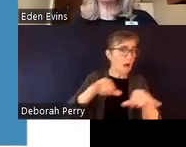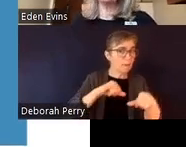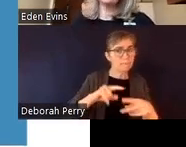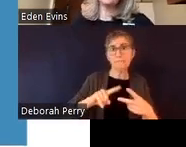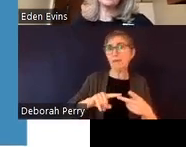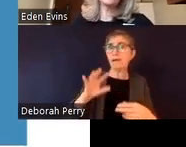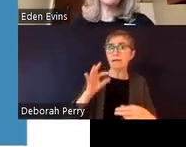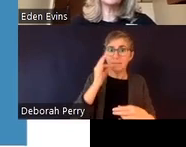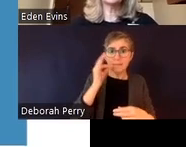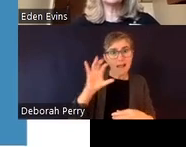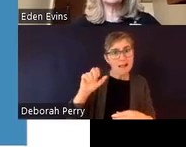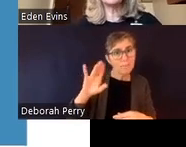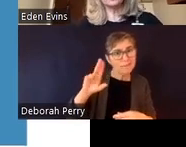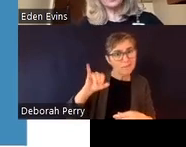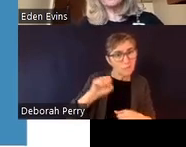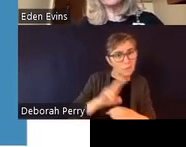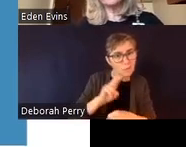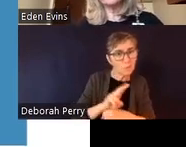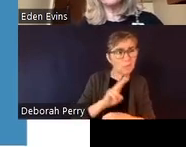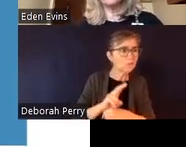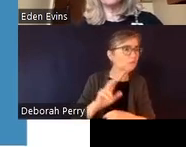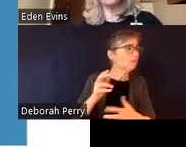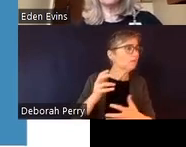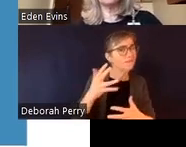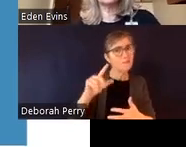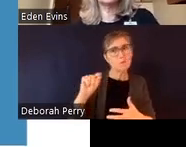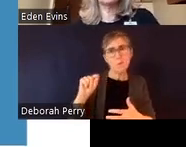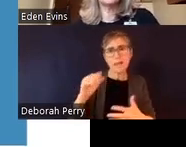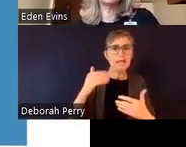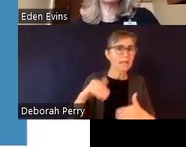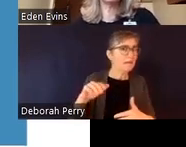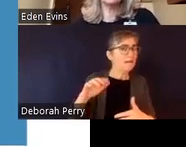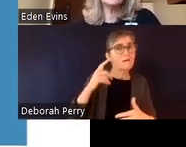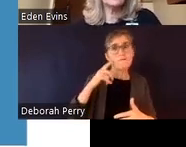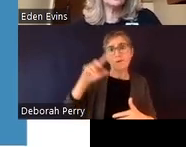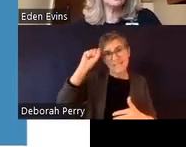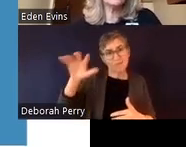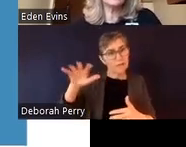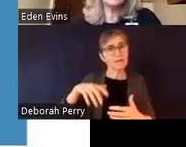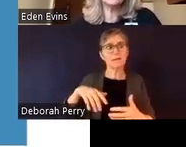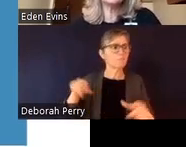15-20%. For depression 25-50%. For schizophrenia, for cocaine use disorder, it's really not that